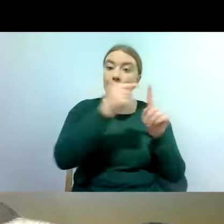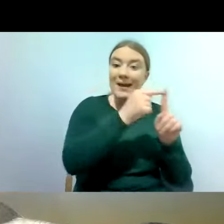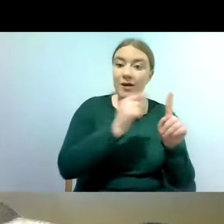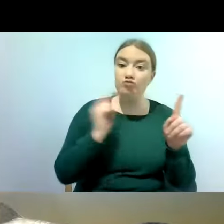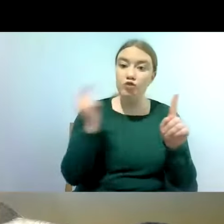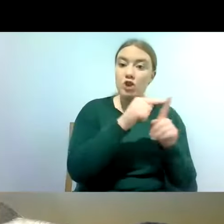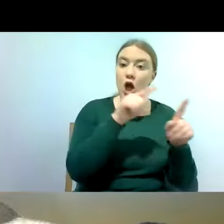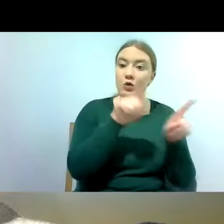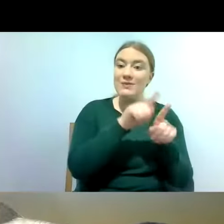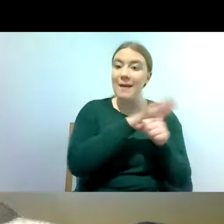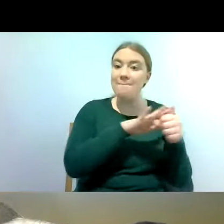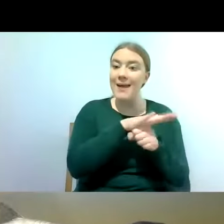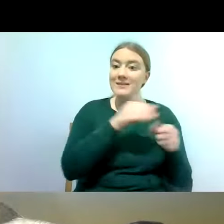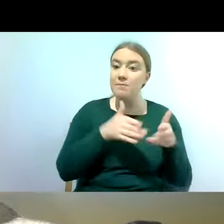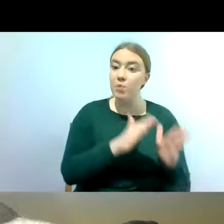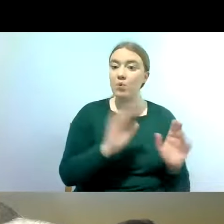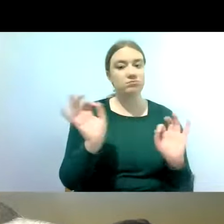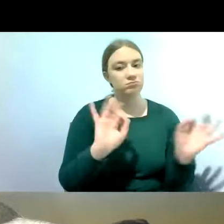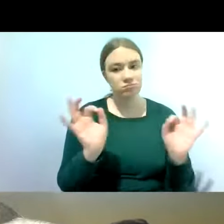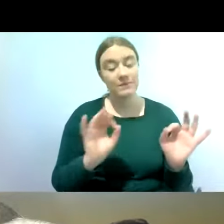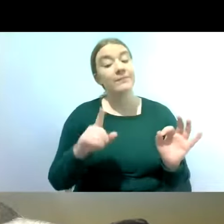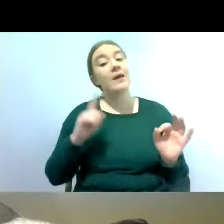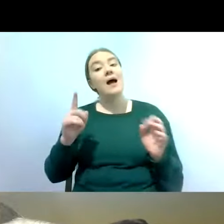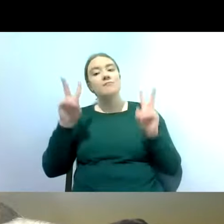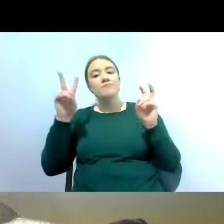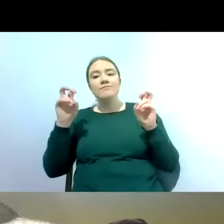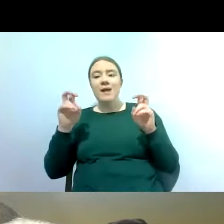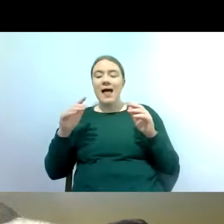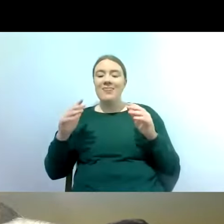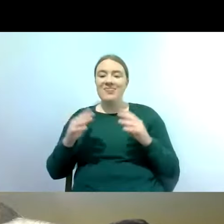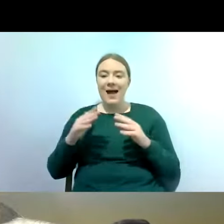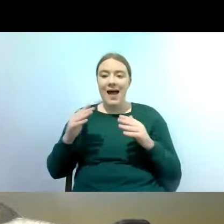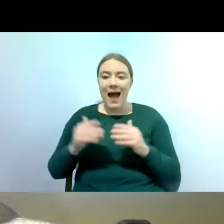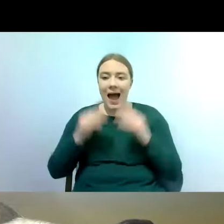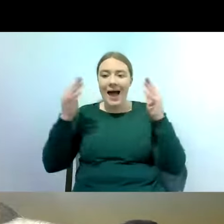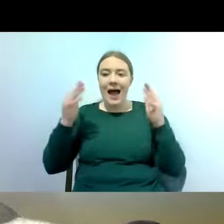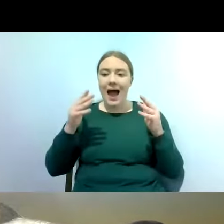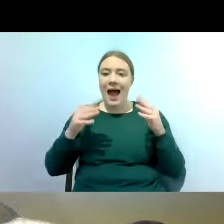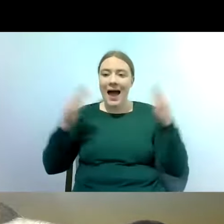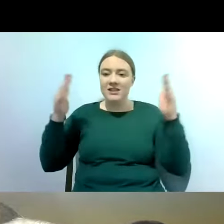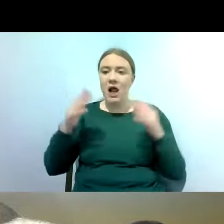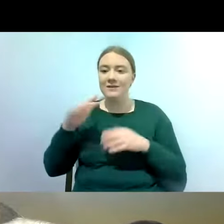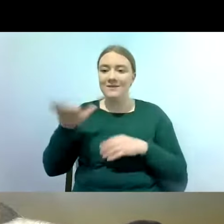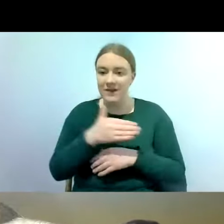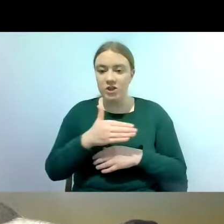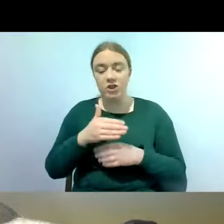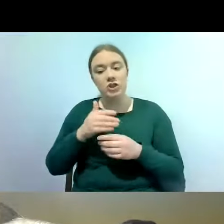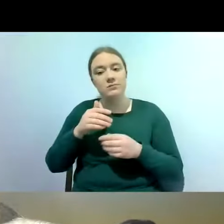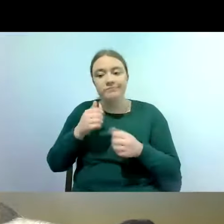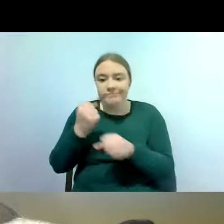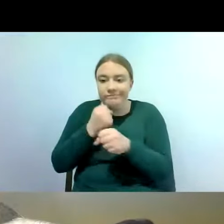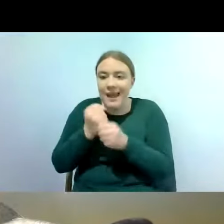adults construct nests in gravel and after spawning they die so this is another difference